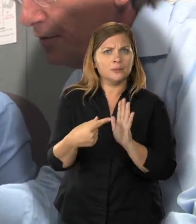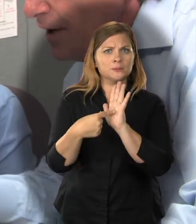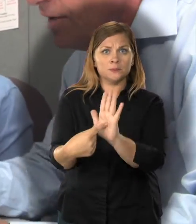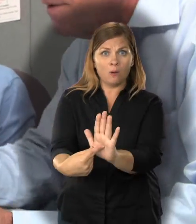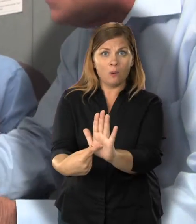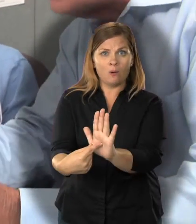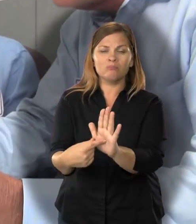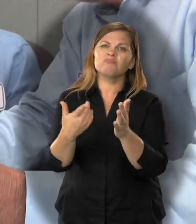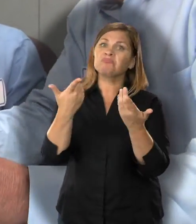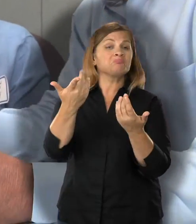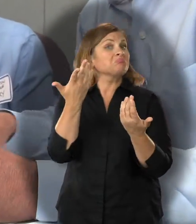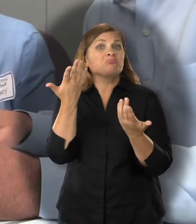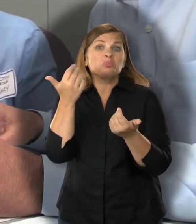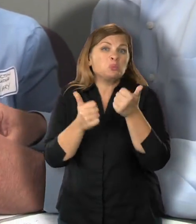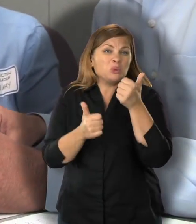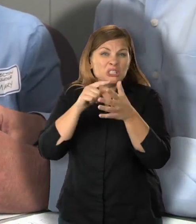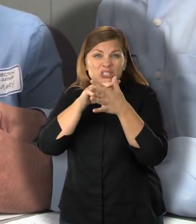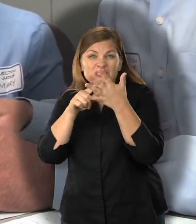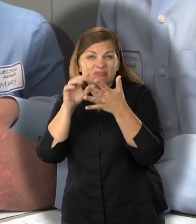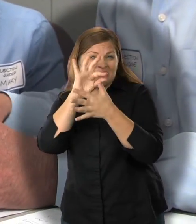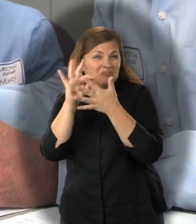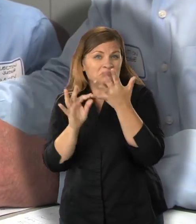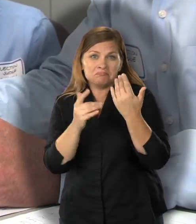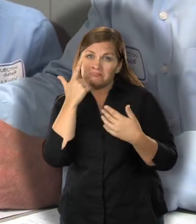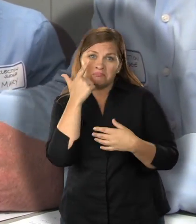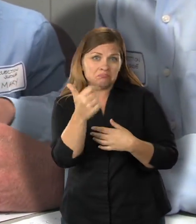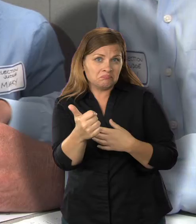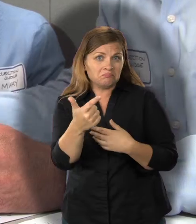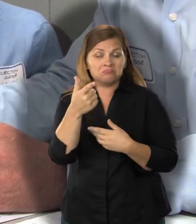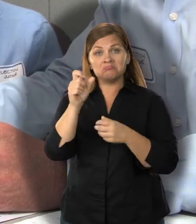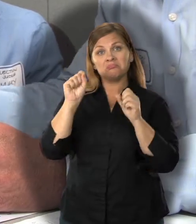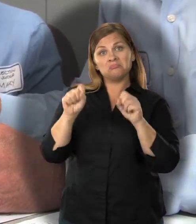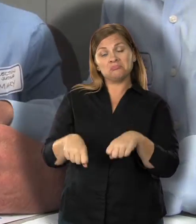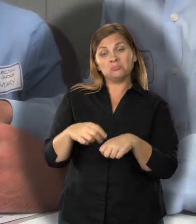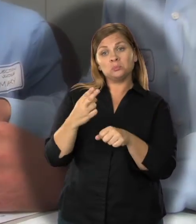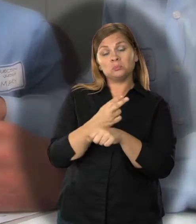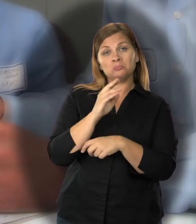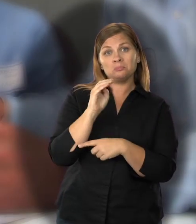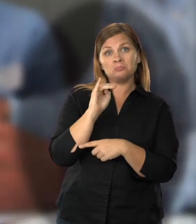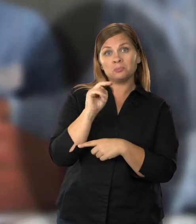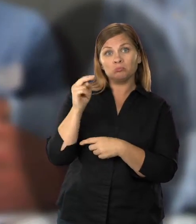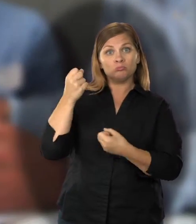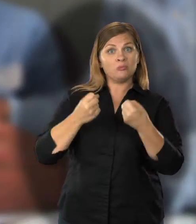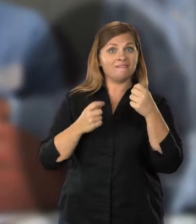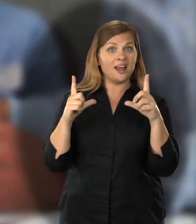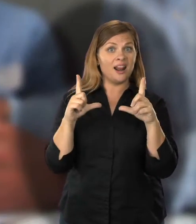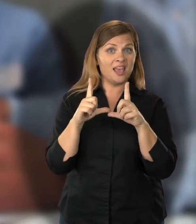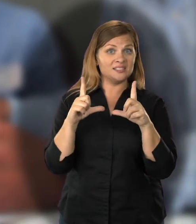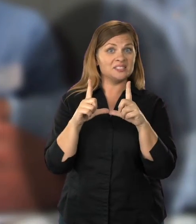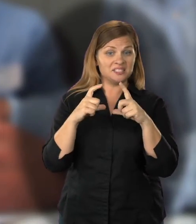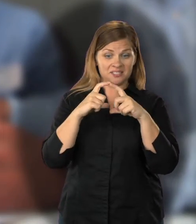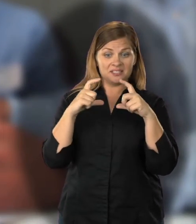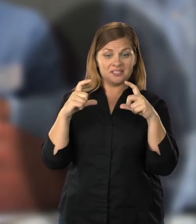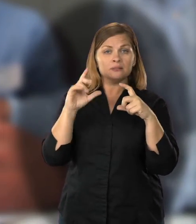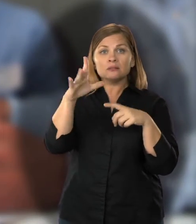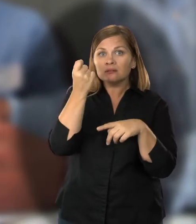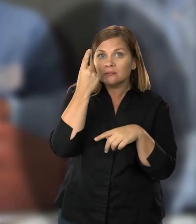Here's the long list, choose what works for you. The most common form used is a Minnesota driver's license